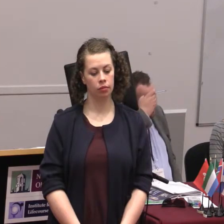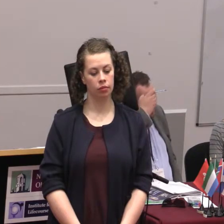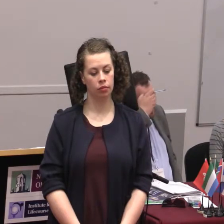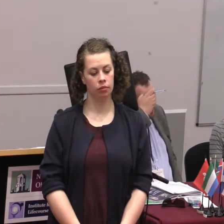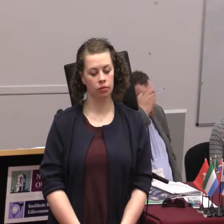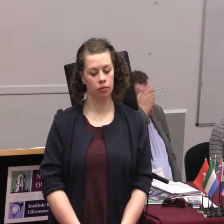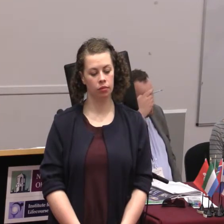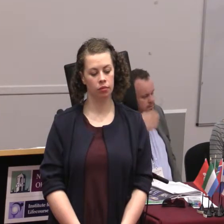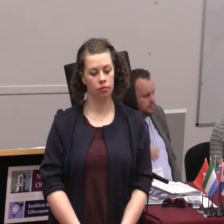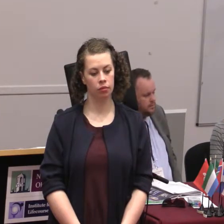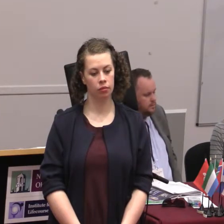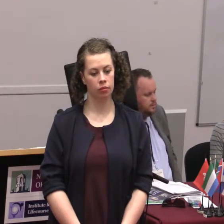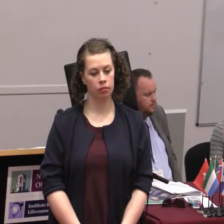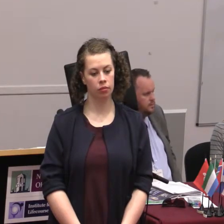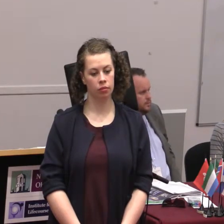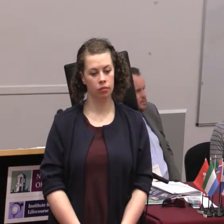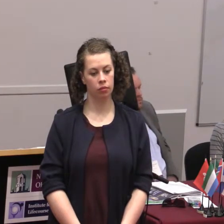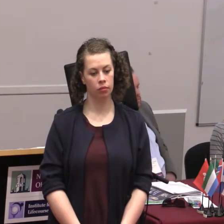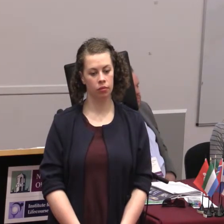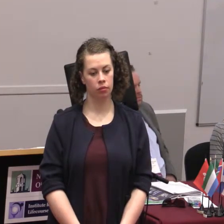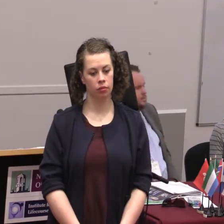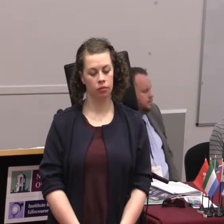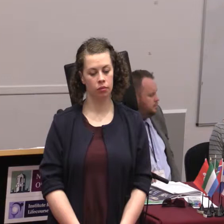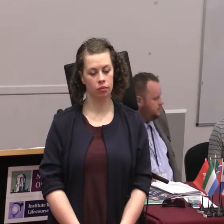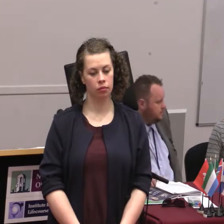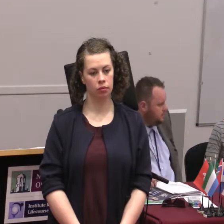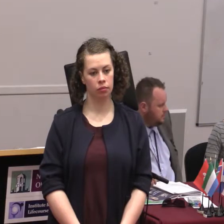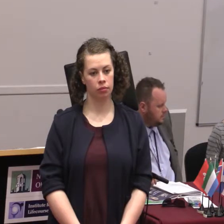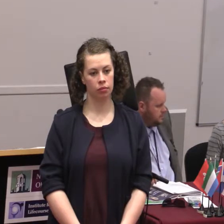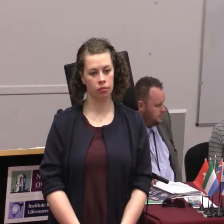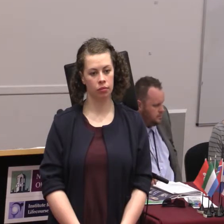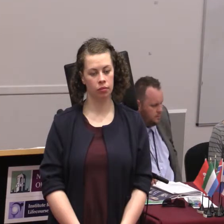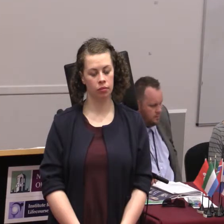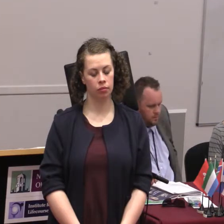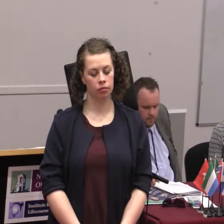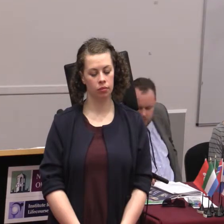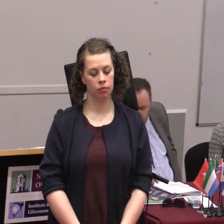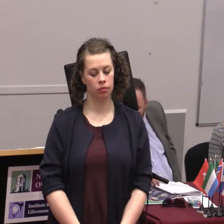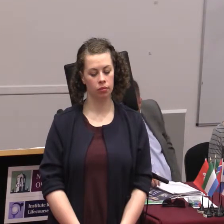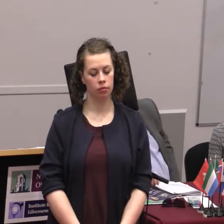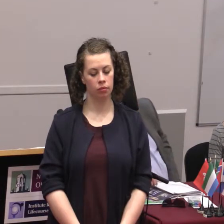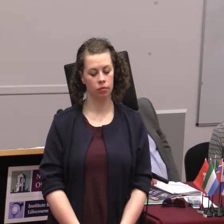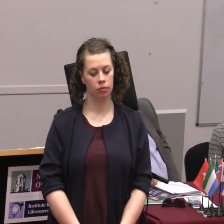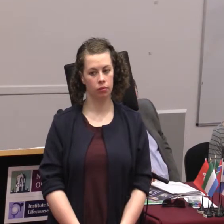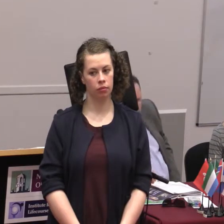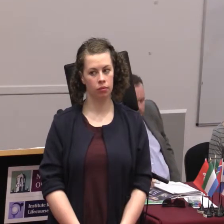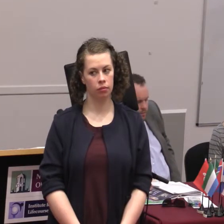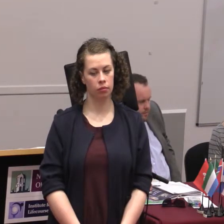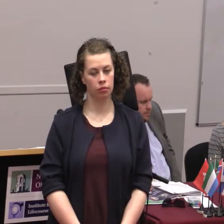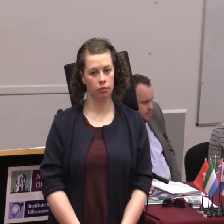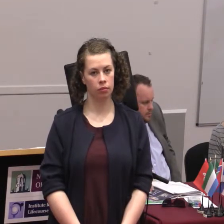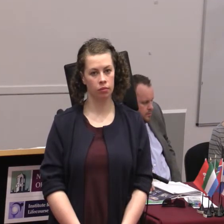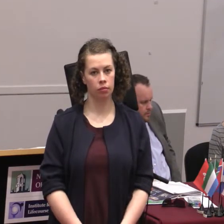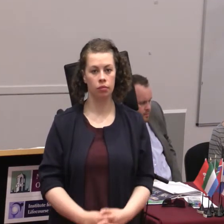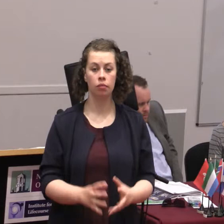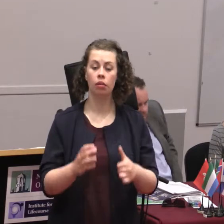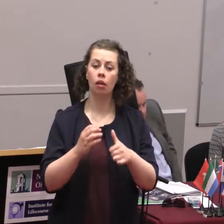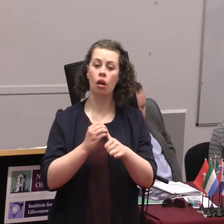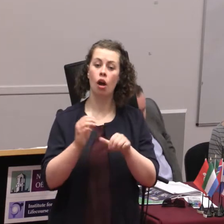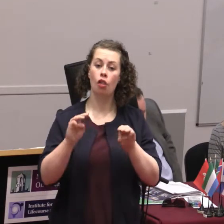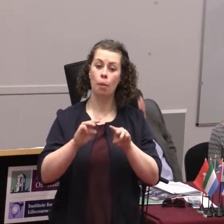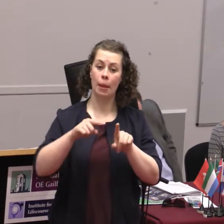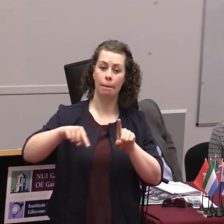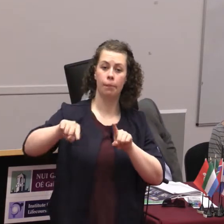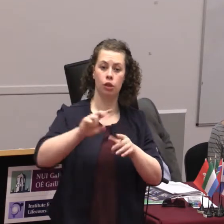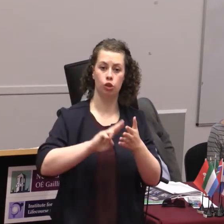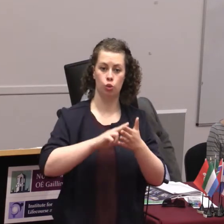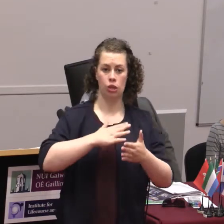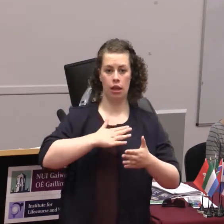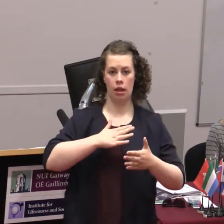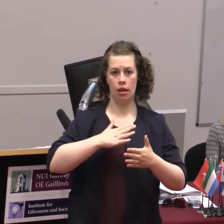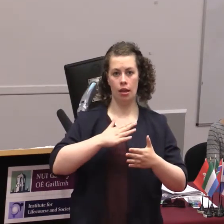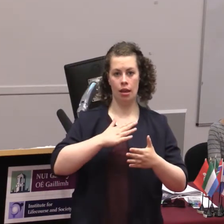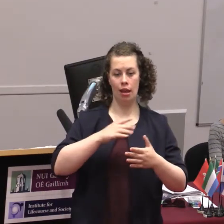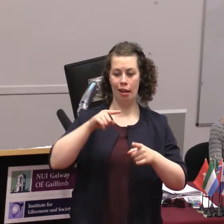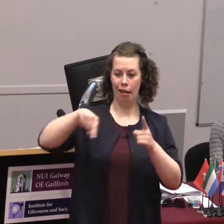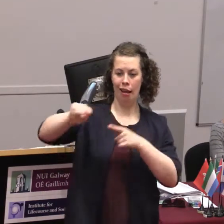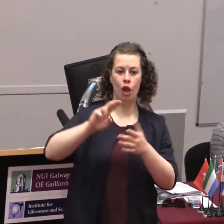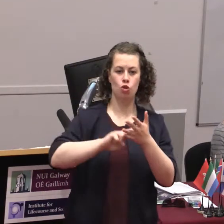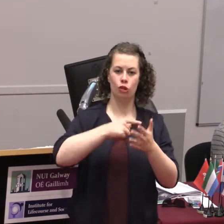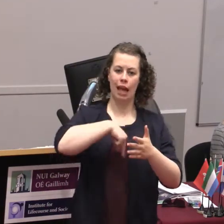Often other people you shout intellectual disabilities as a weakness.